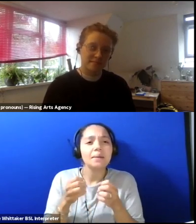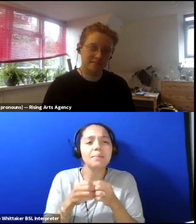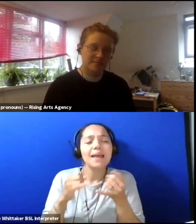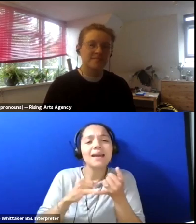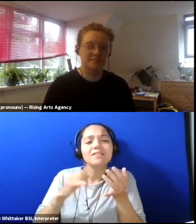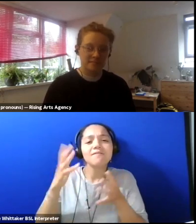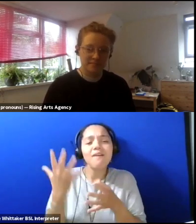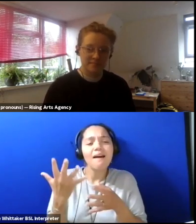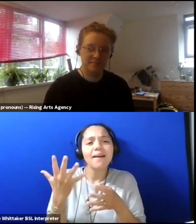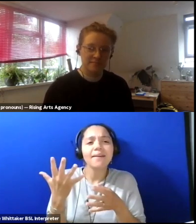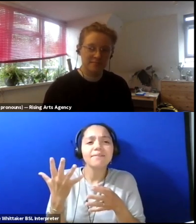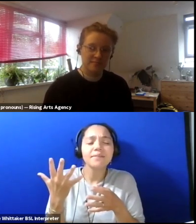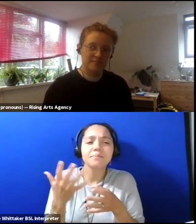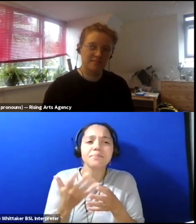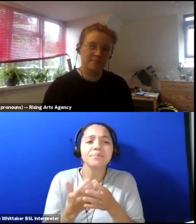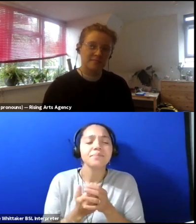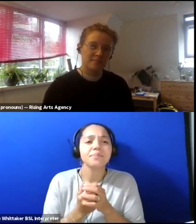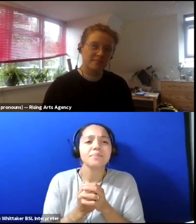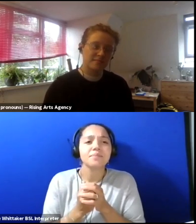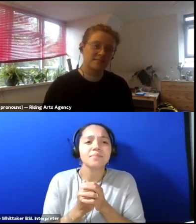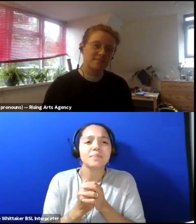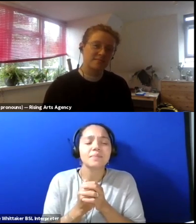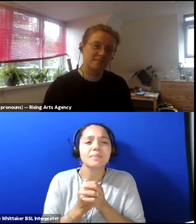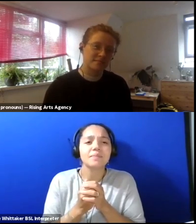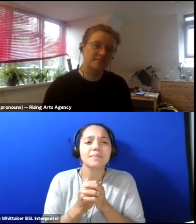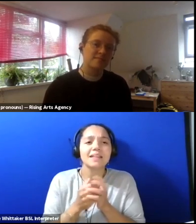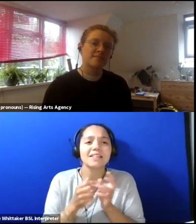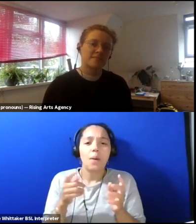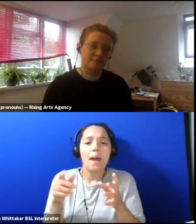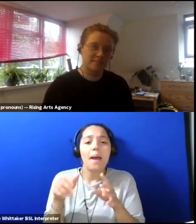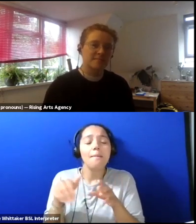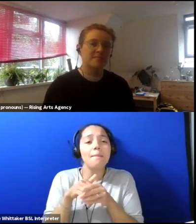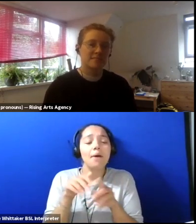and it was a member of the community. He was due to be evicted.